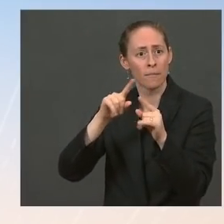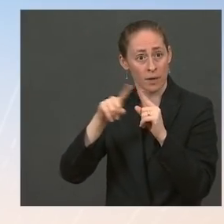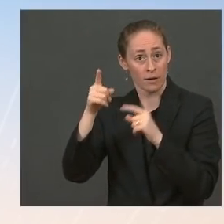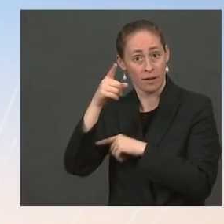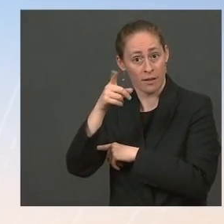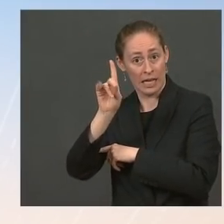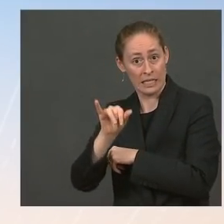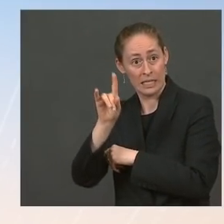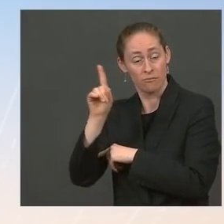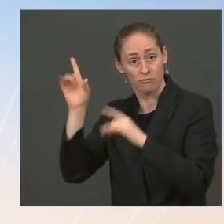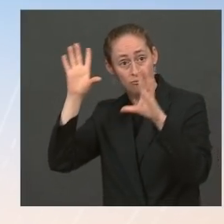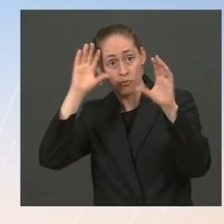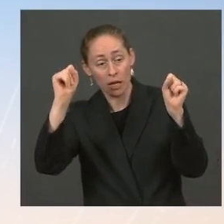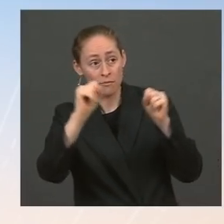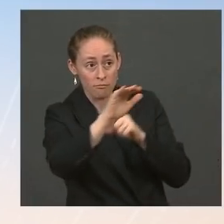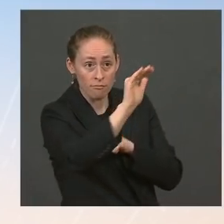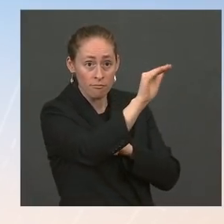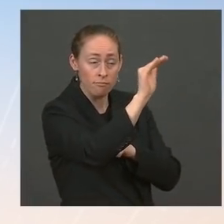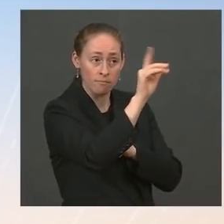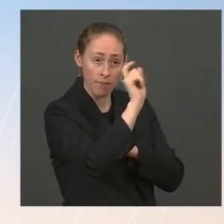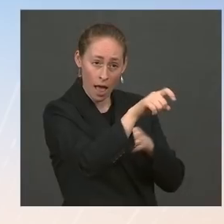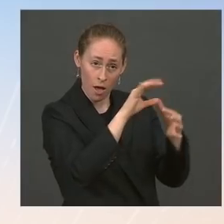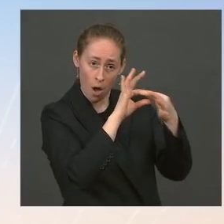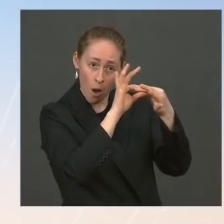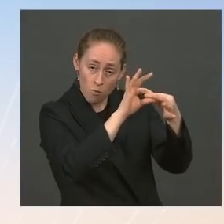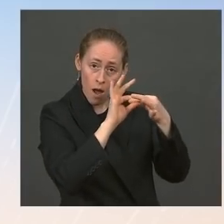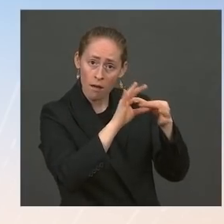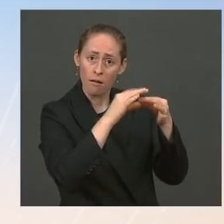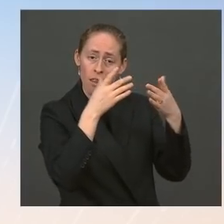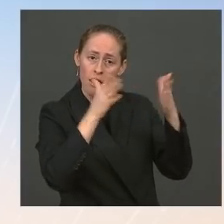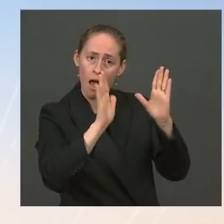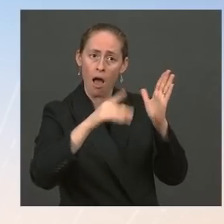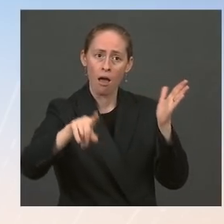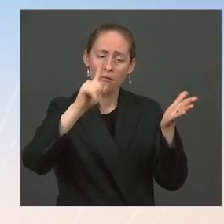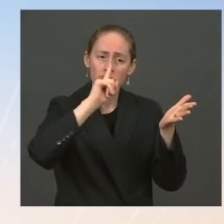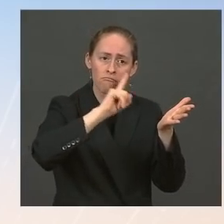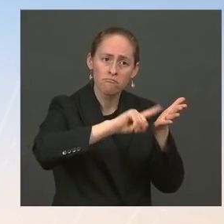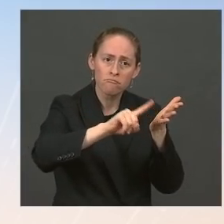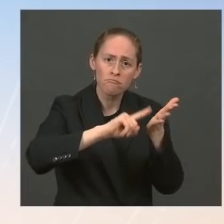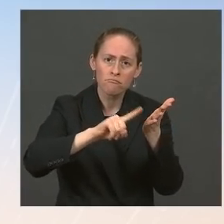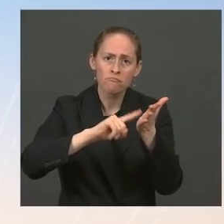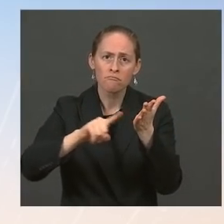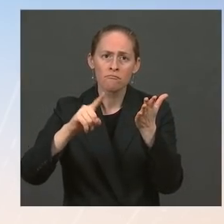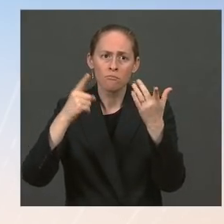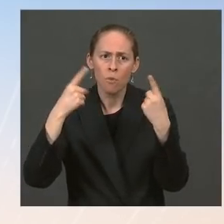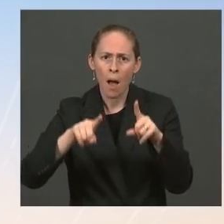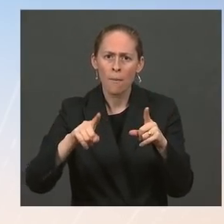specifically with this U.S. intel agency-led investigation into the origins of COVID?